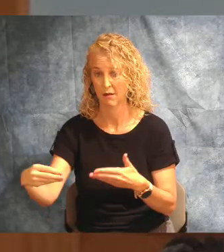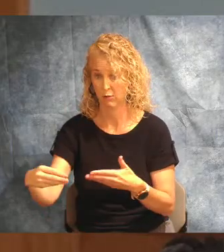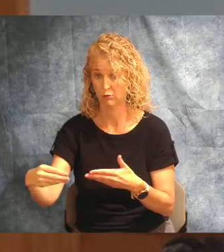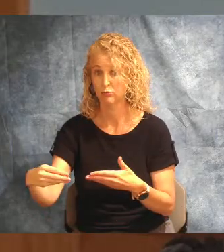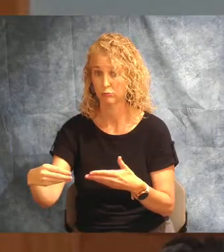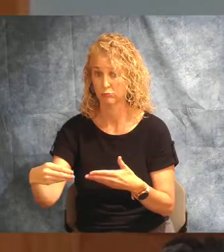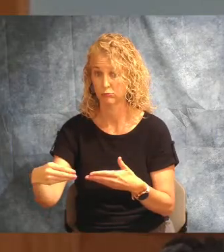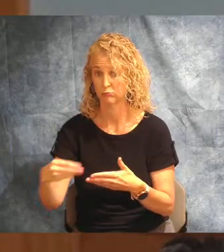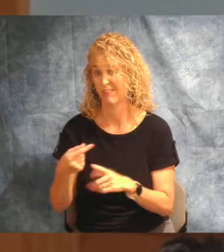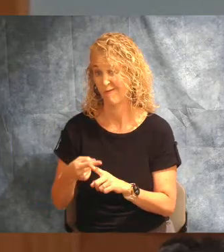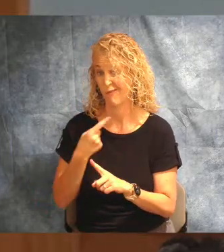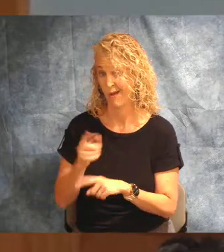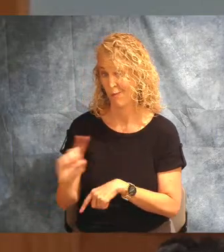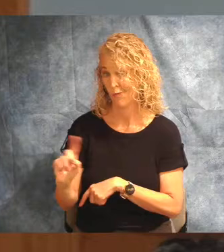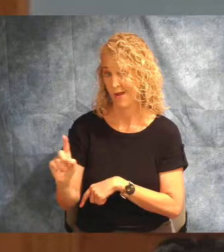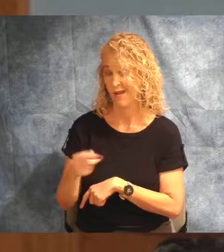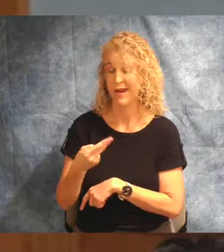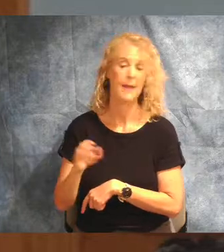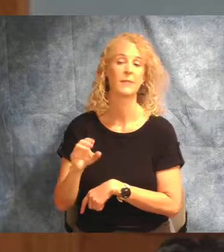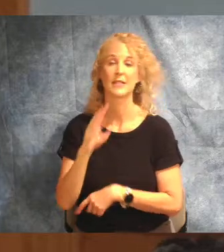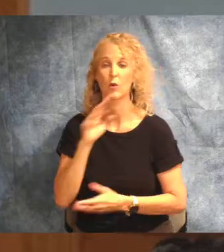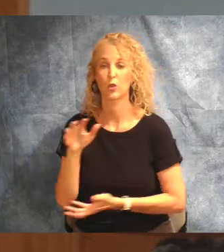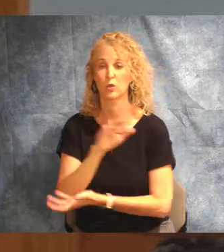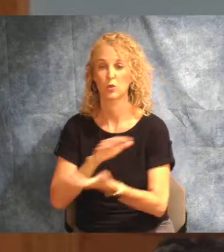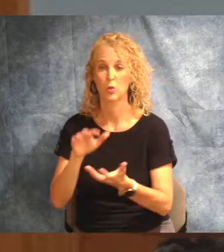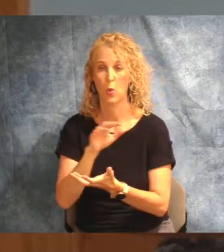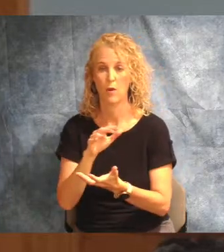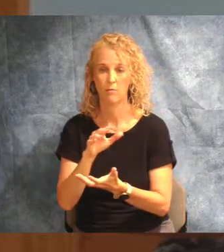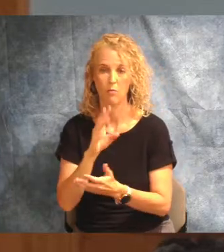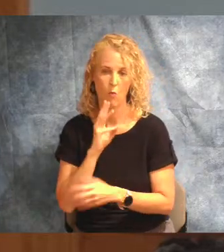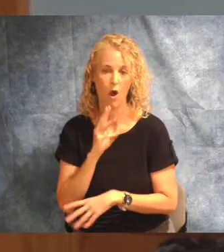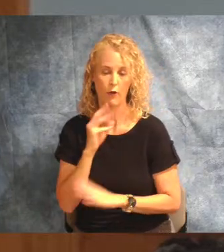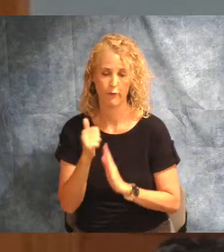and the funding will come from the Hamilton County Storm Water District fund. in large part the